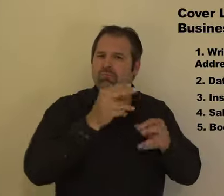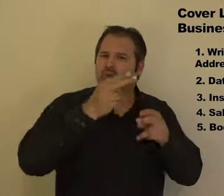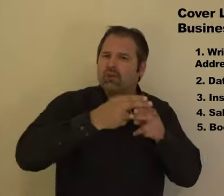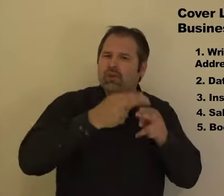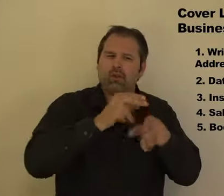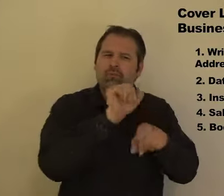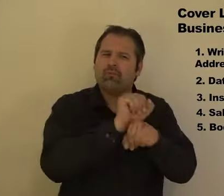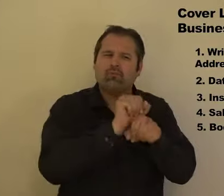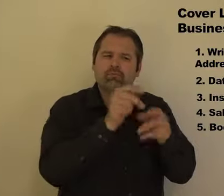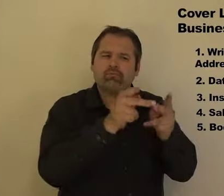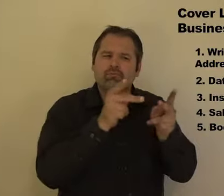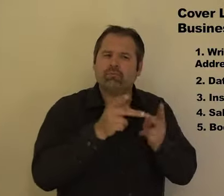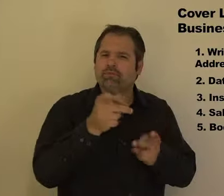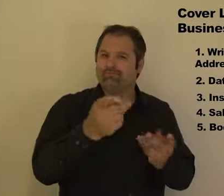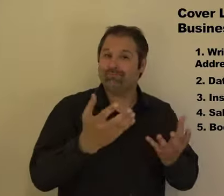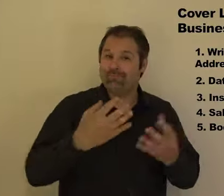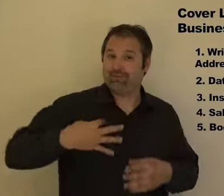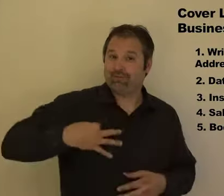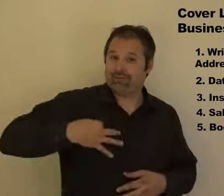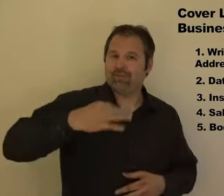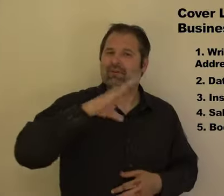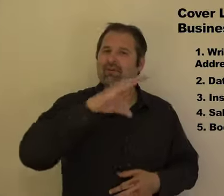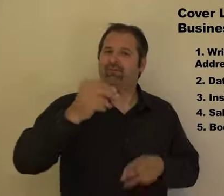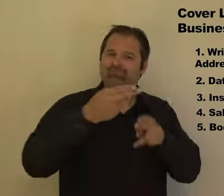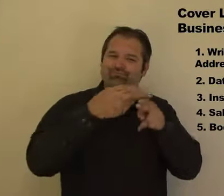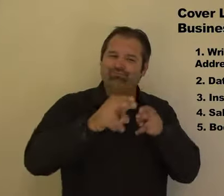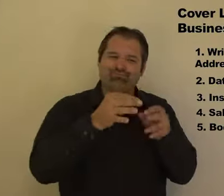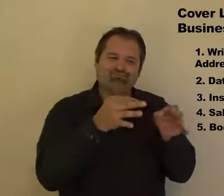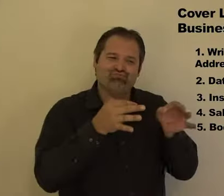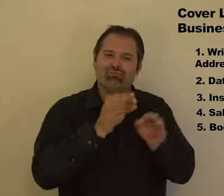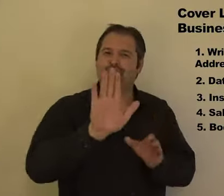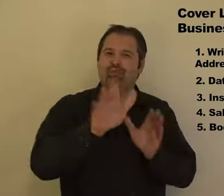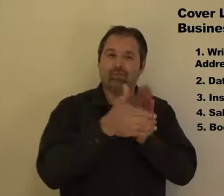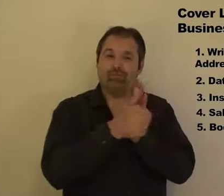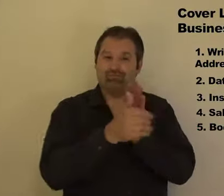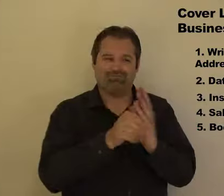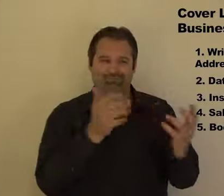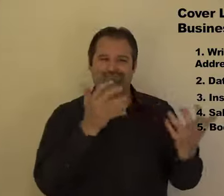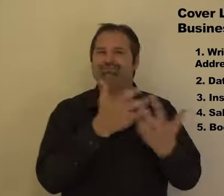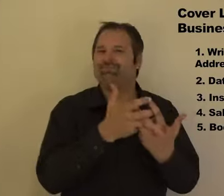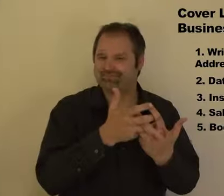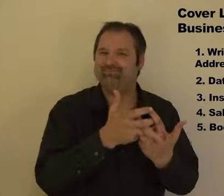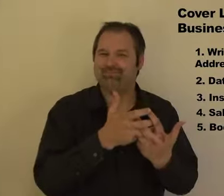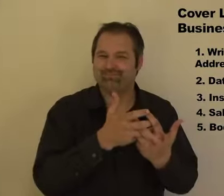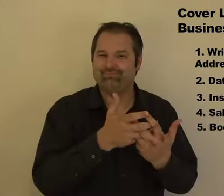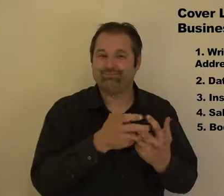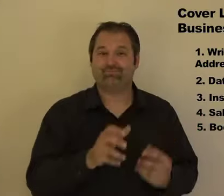And, finally, complimentary close, this is where you thank the reader for taking the time